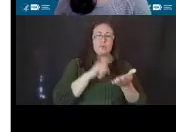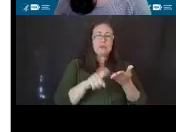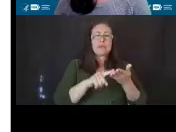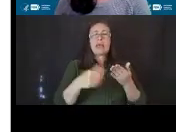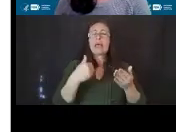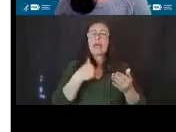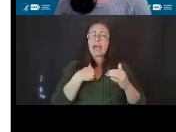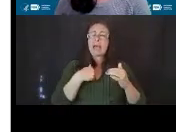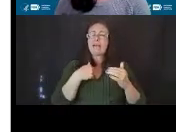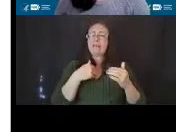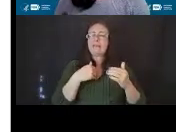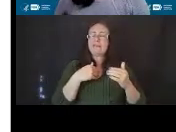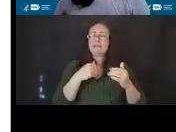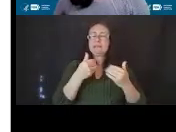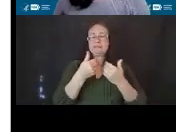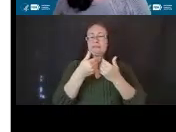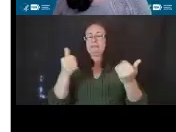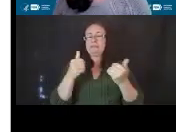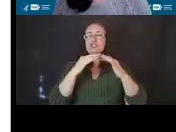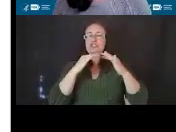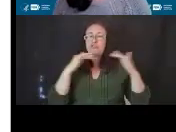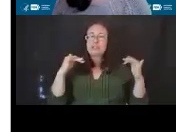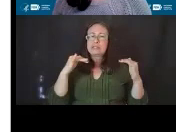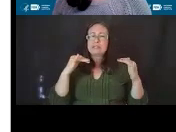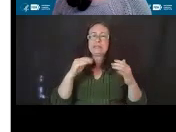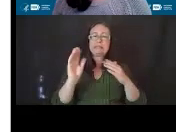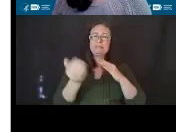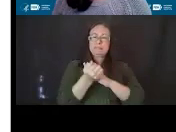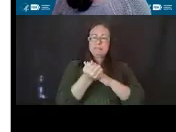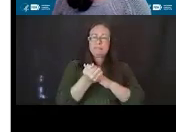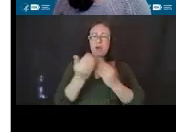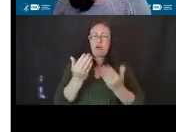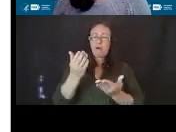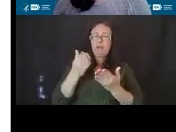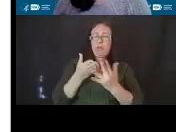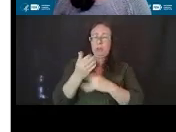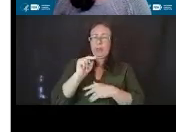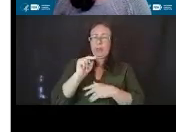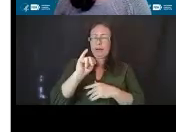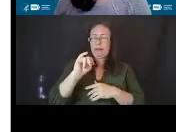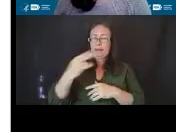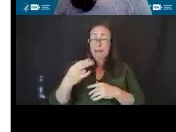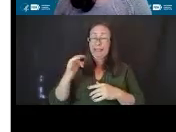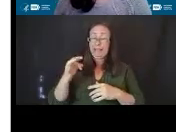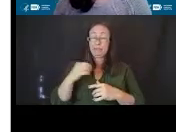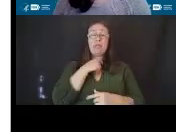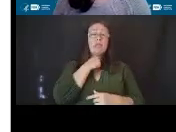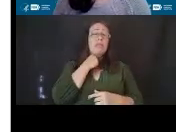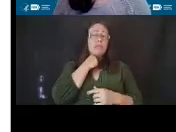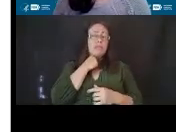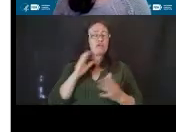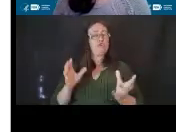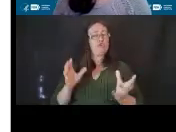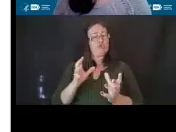because if you're not, as a mentor and as head of a lab, if you're not yet at a position where you can then